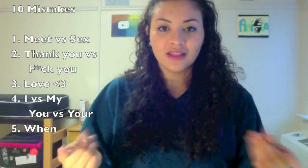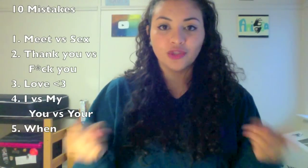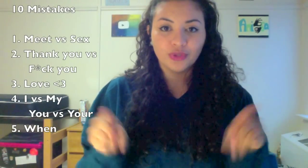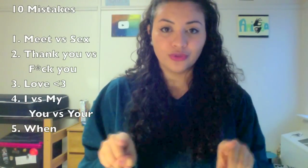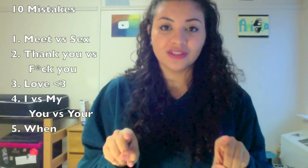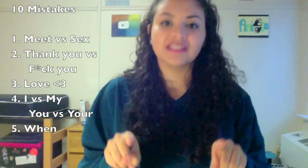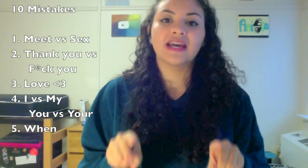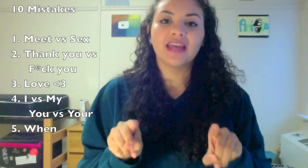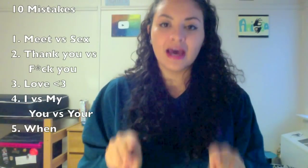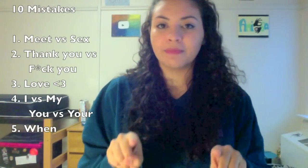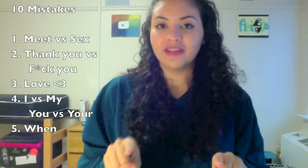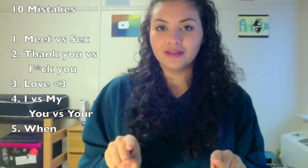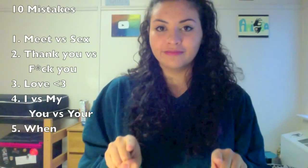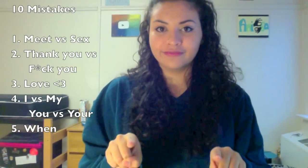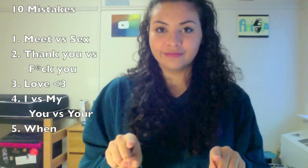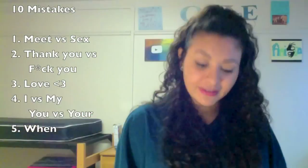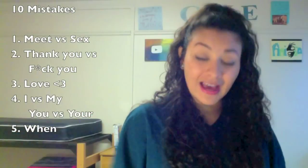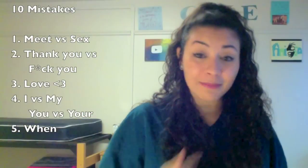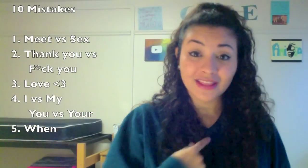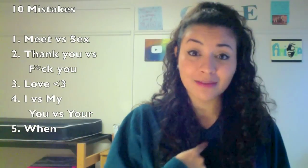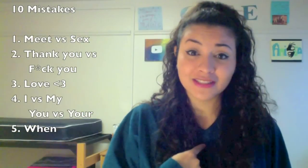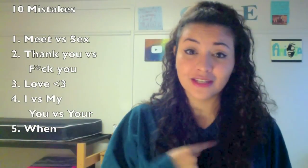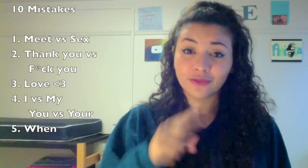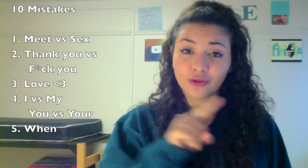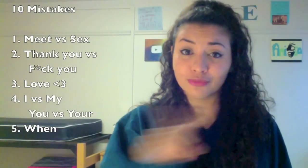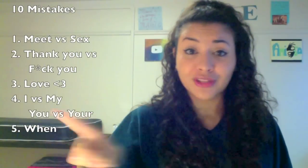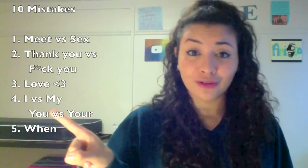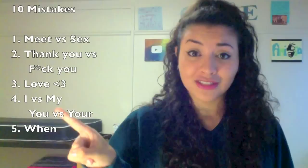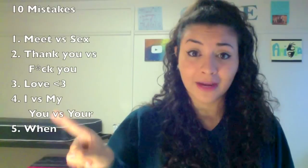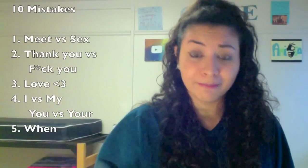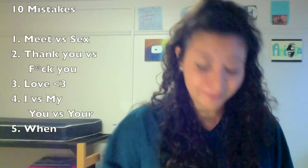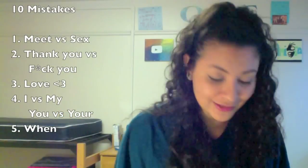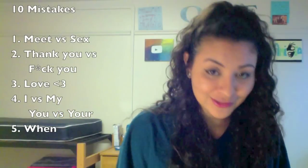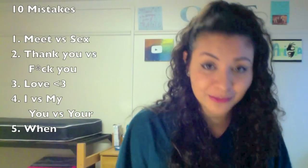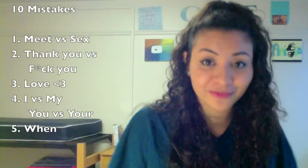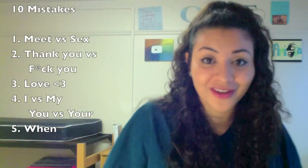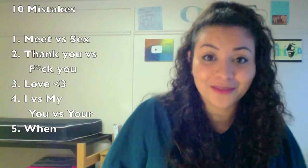you would use the sign "happen". I made that mistake for a really long time until someone